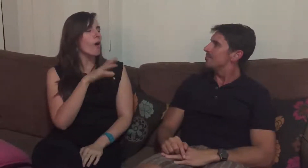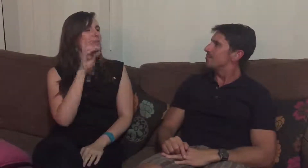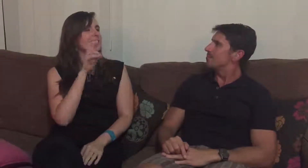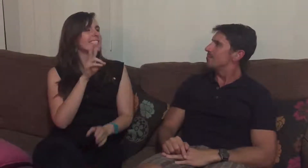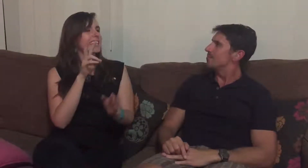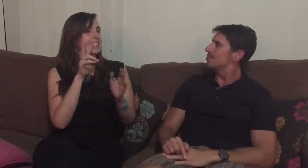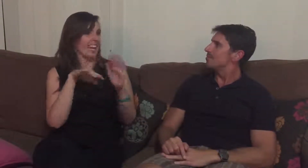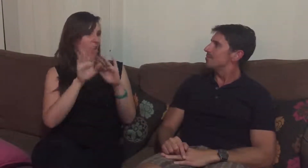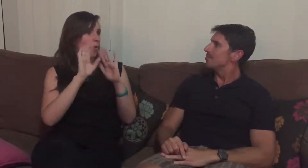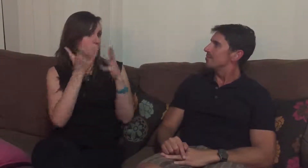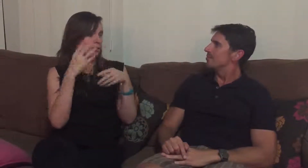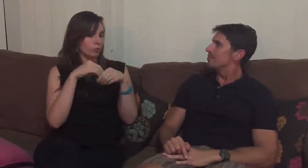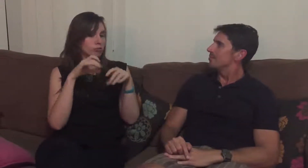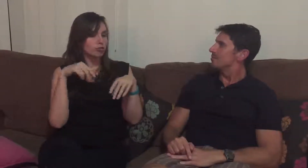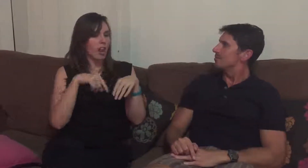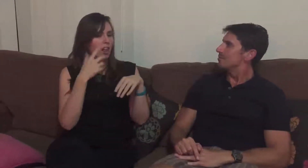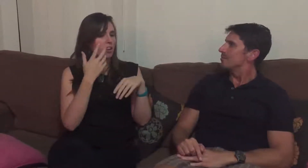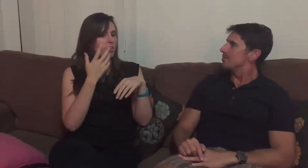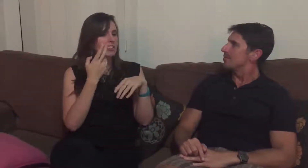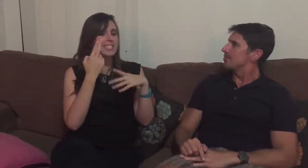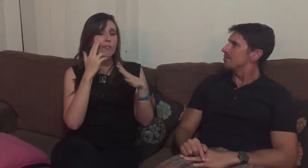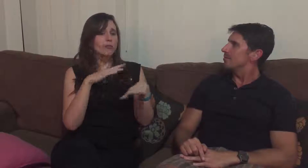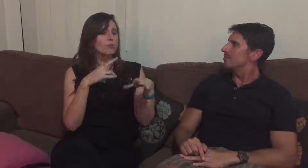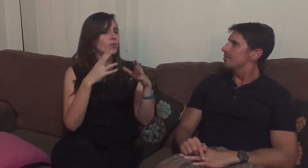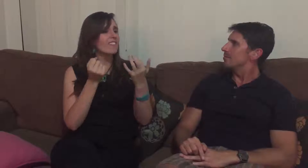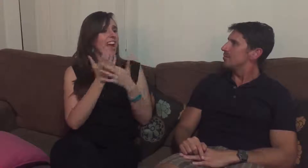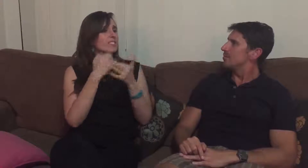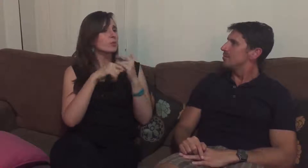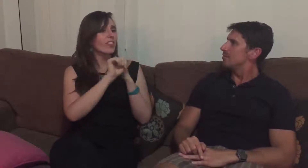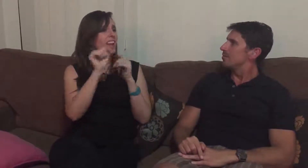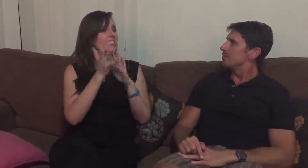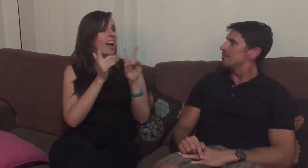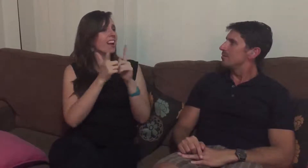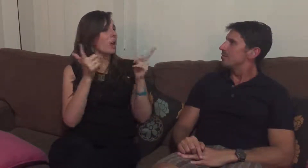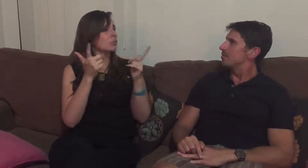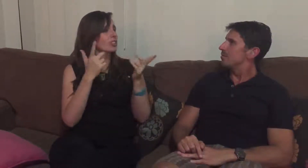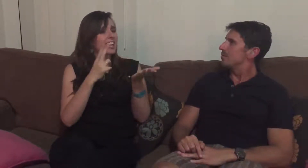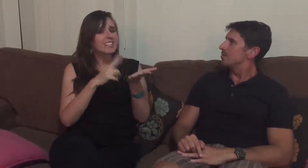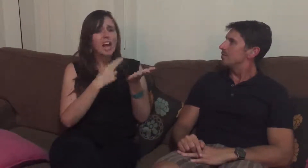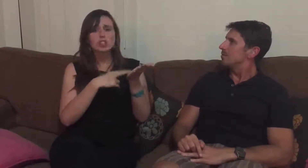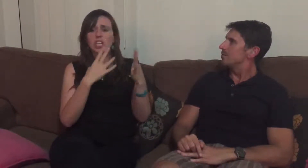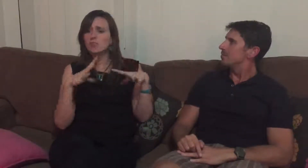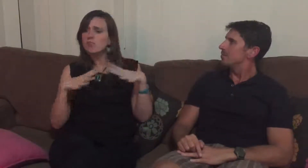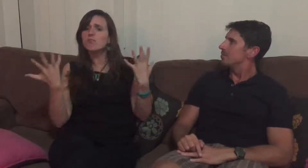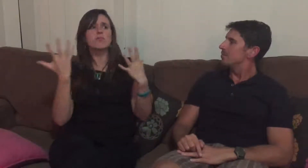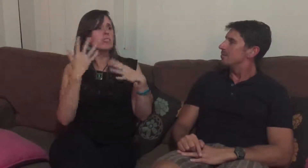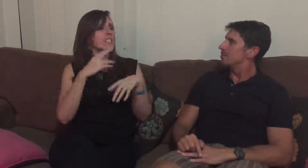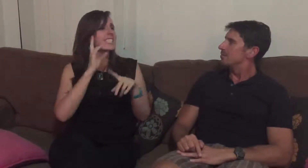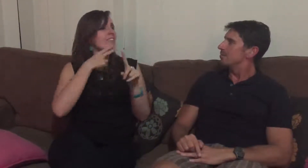I would love to see deaf children have access to their sign languages, as just a natural part of life.